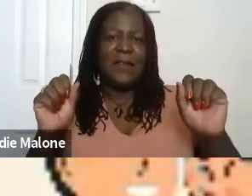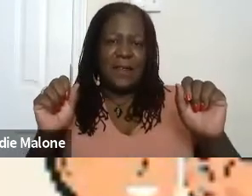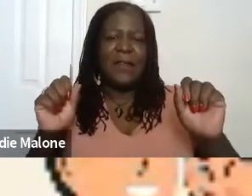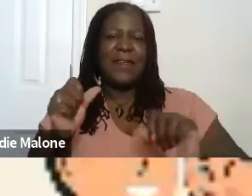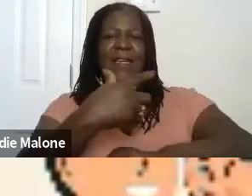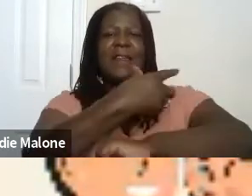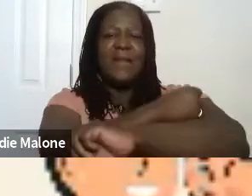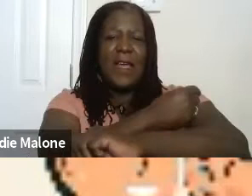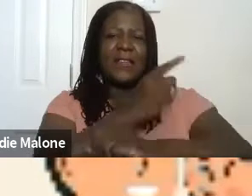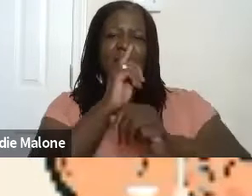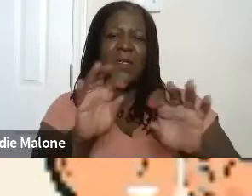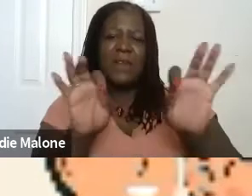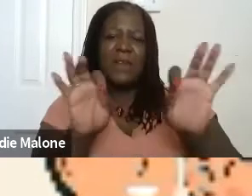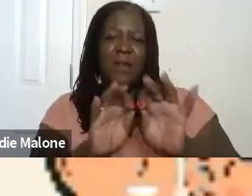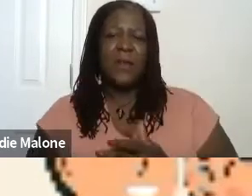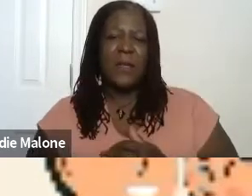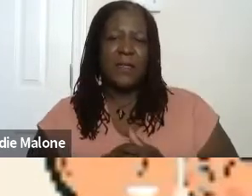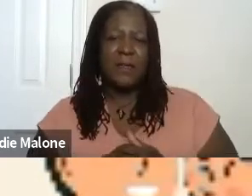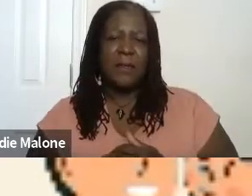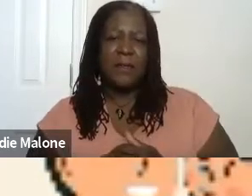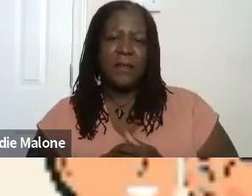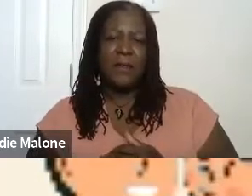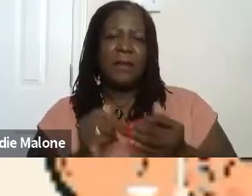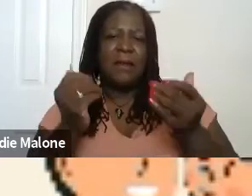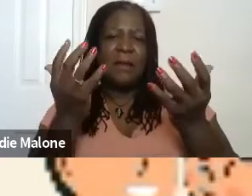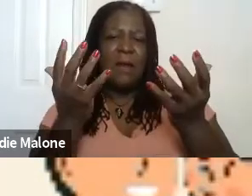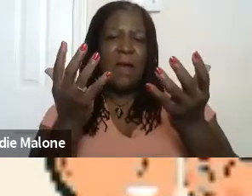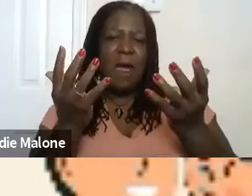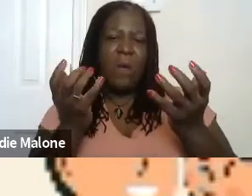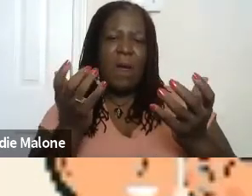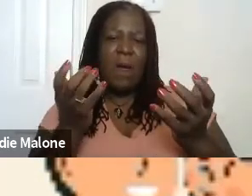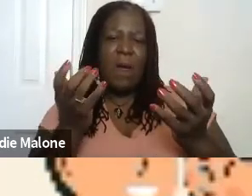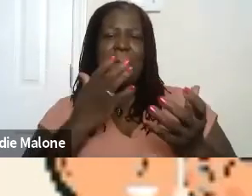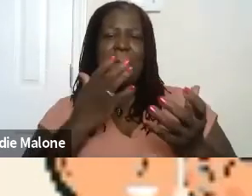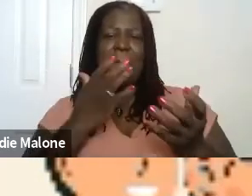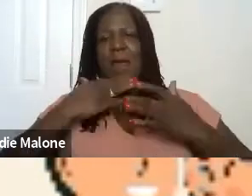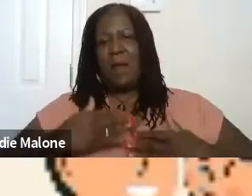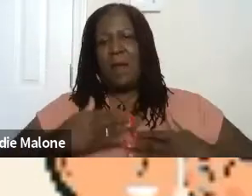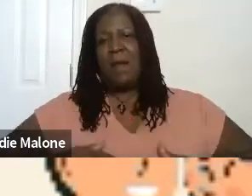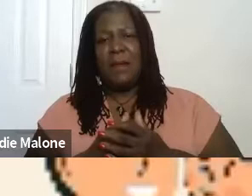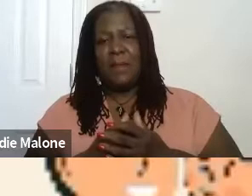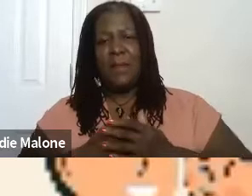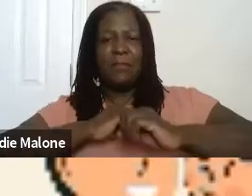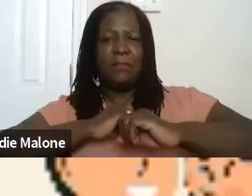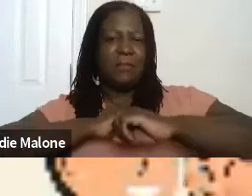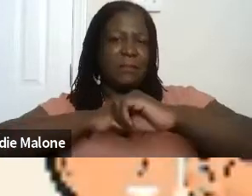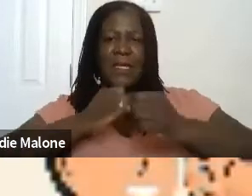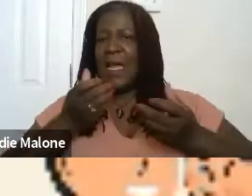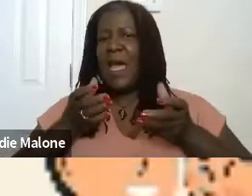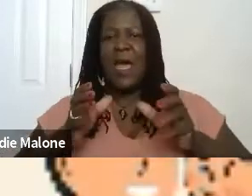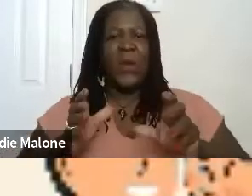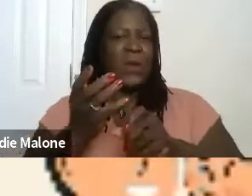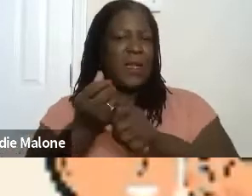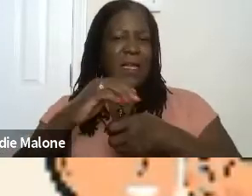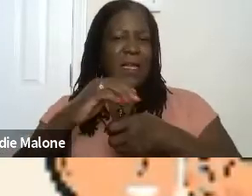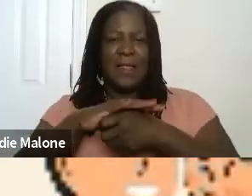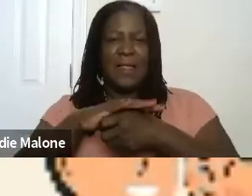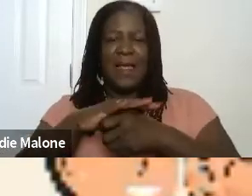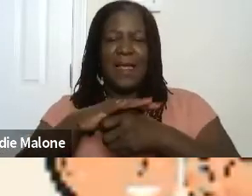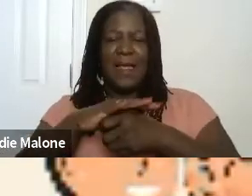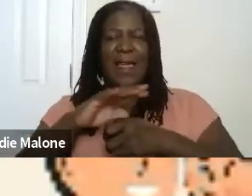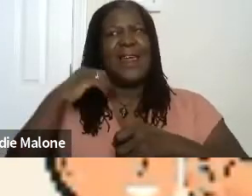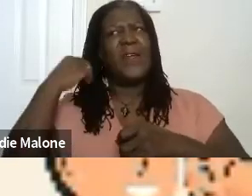Because I wanted to be -- my body don't want to get the that crazy virus we had going on.